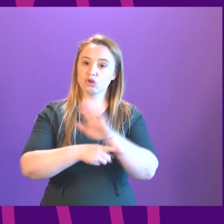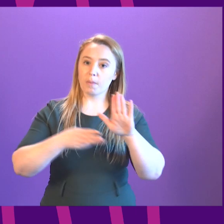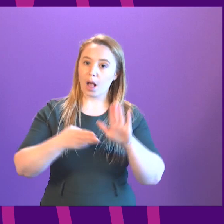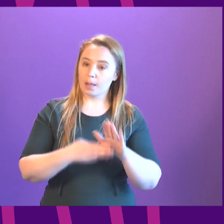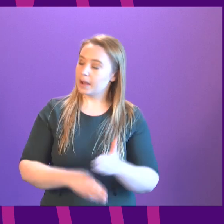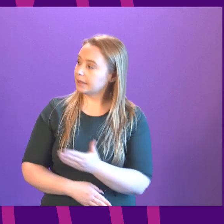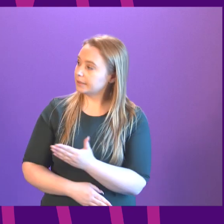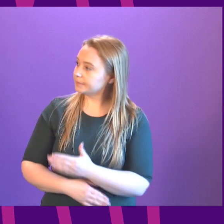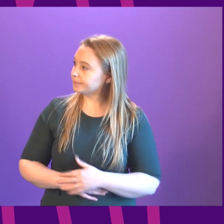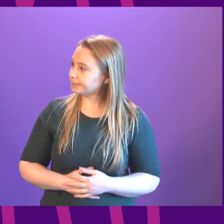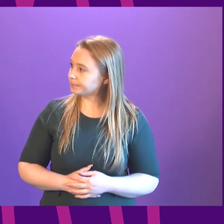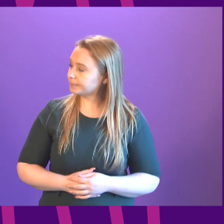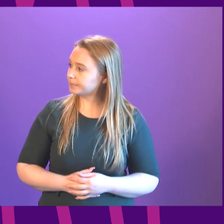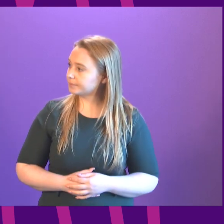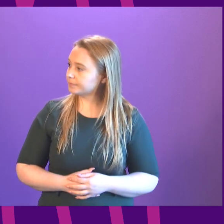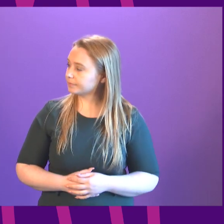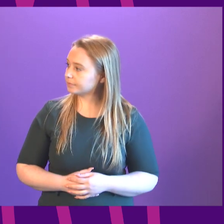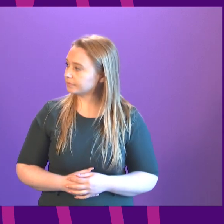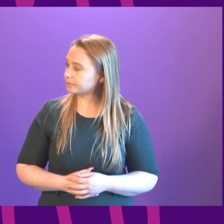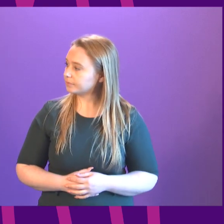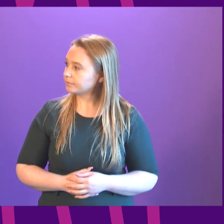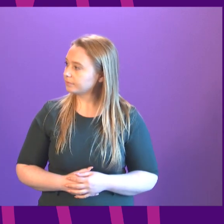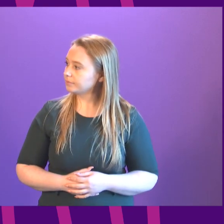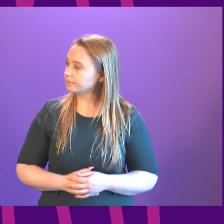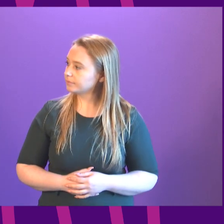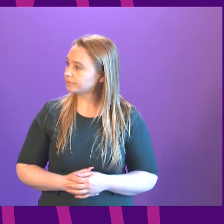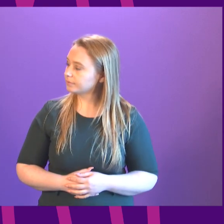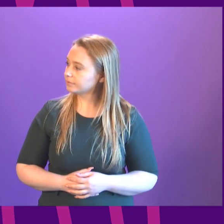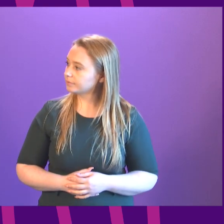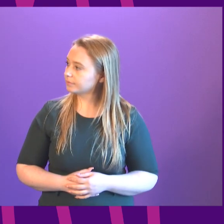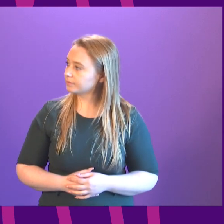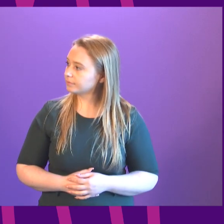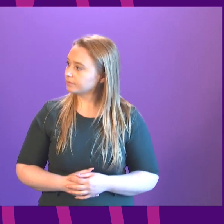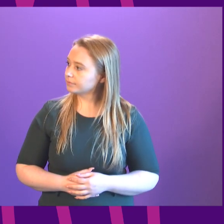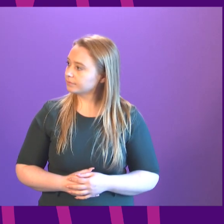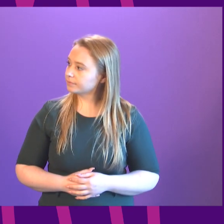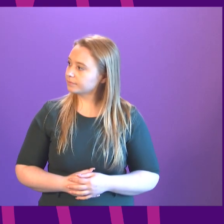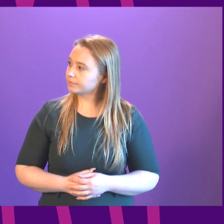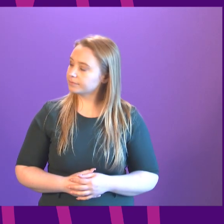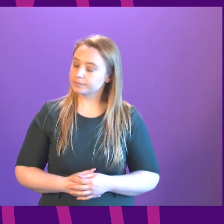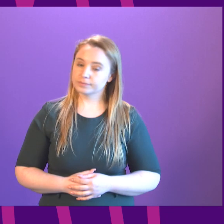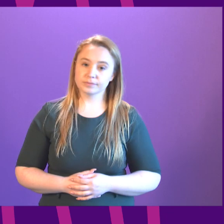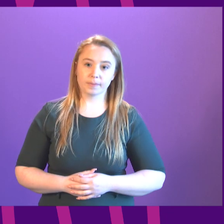Joan McAlpine (South Scotland) (SNP): The First Minister knows that Gretna is the